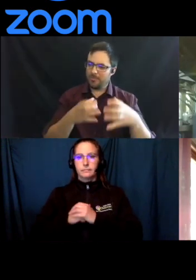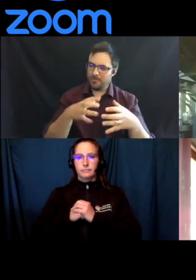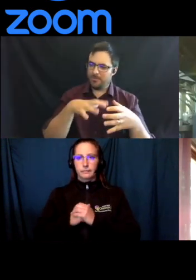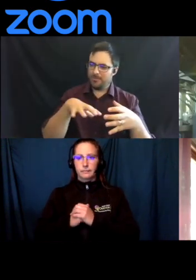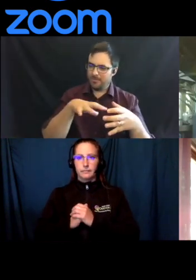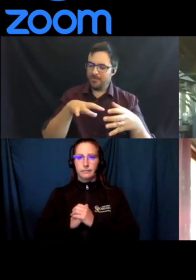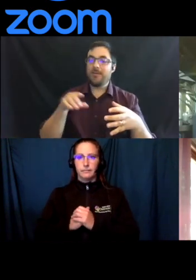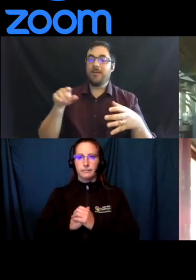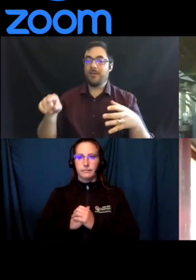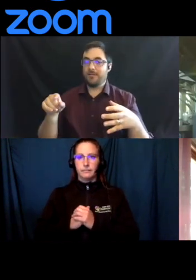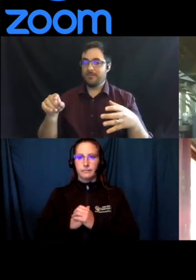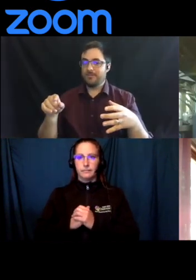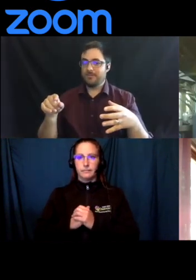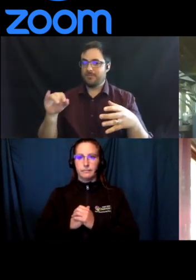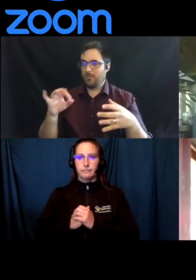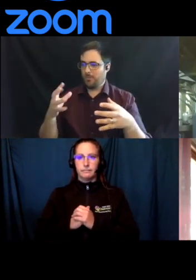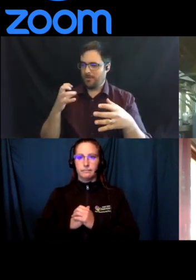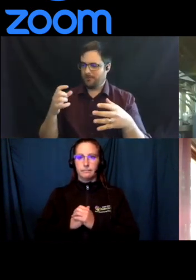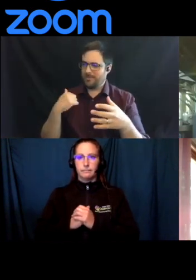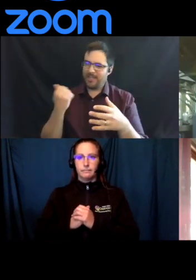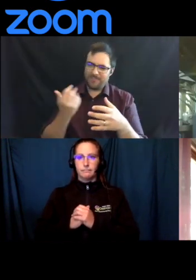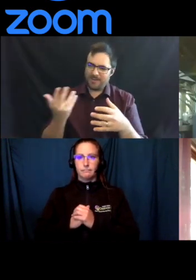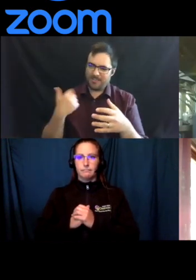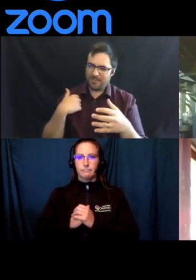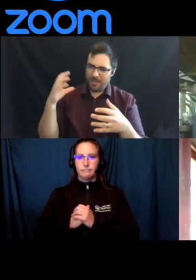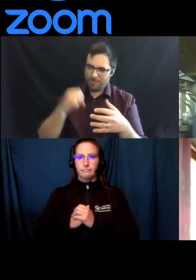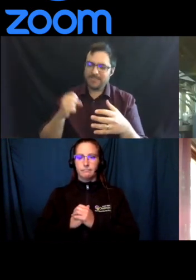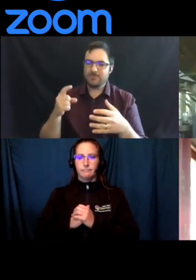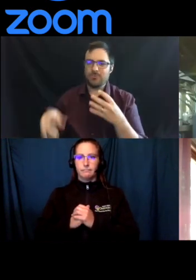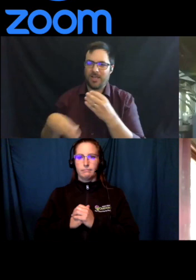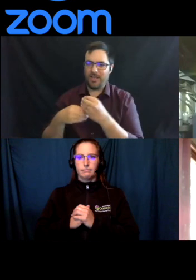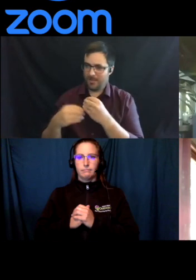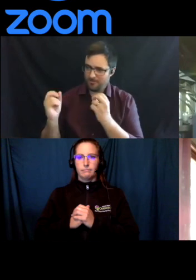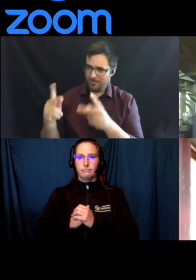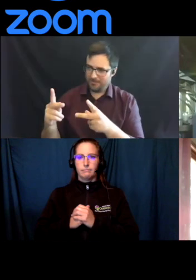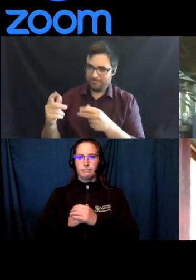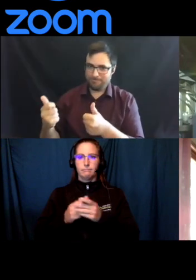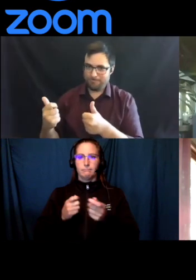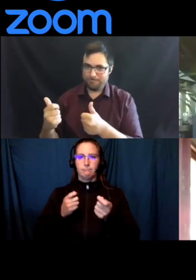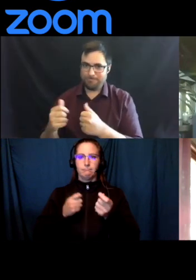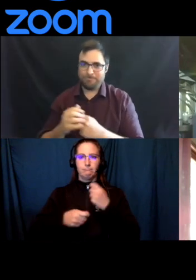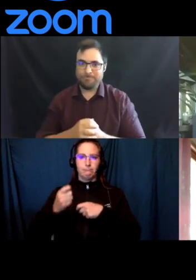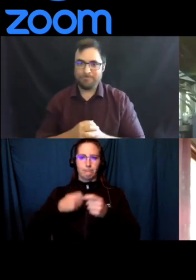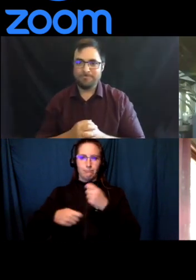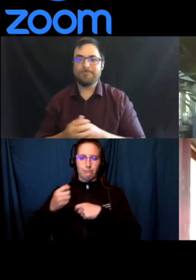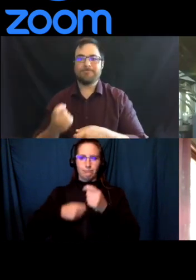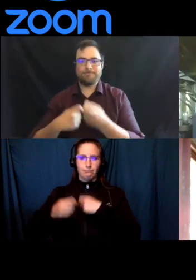anything that I missed when talking about the loss to follow up prevention work.